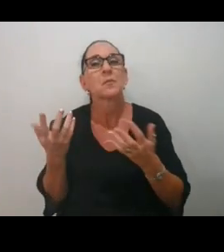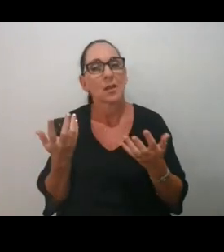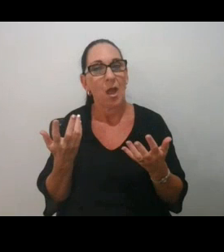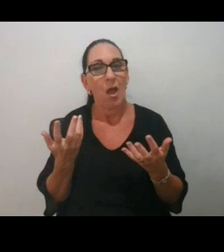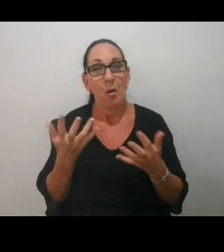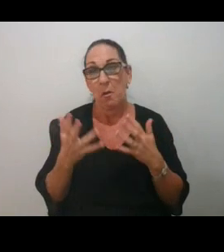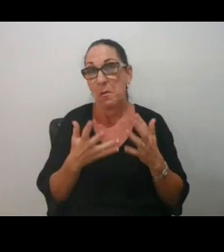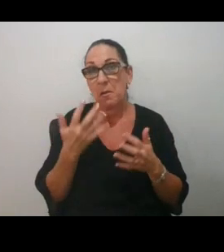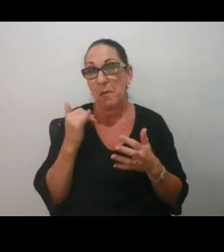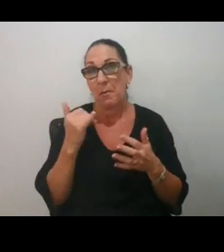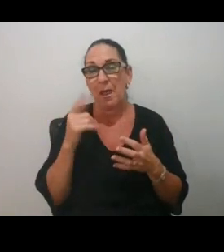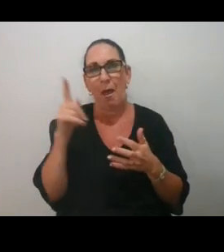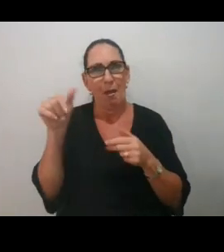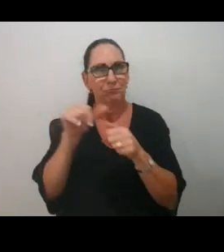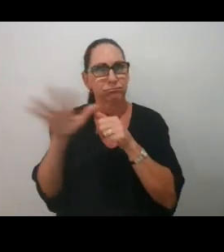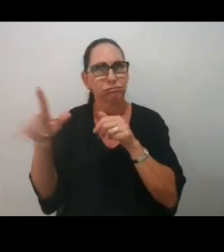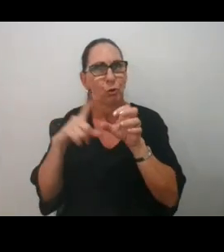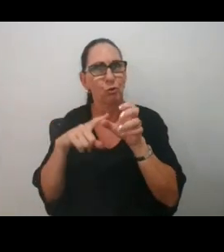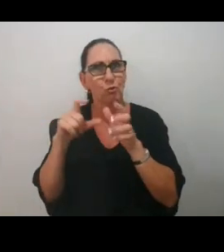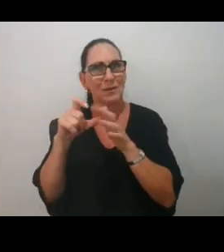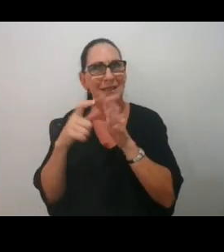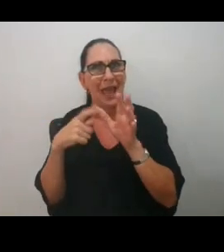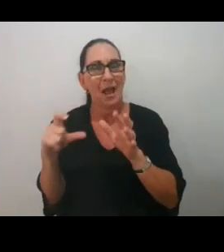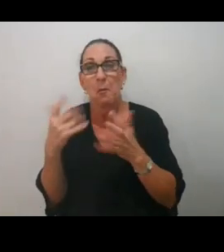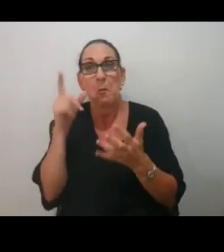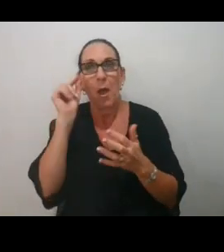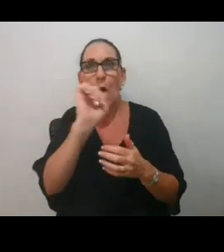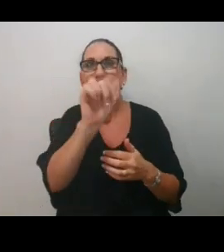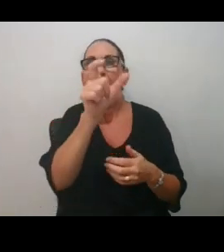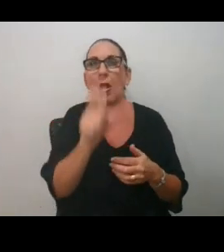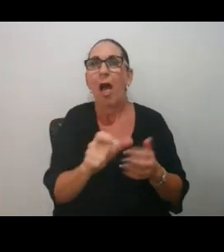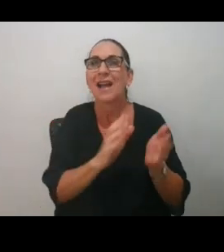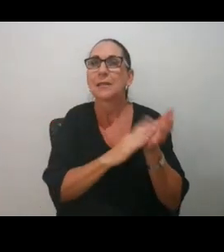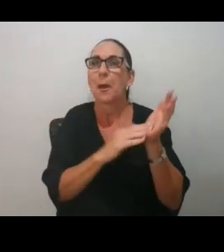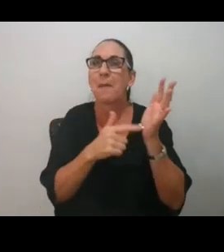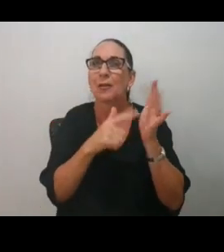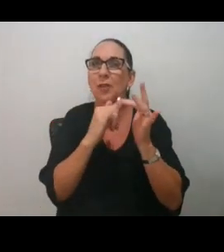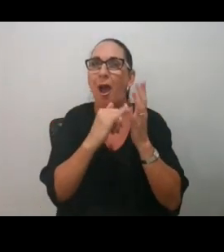QDAC is if you've got a client that's for example in Mount Isa they're not coming to Brisbane for QDAC so